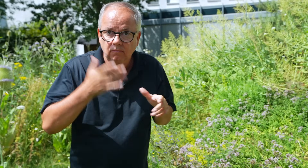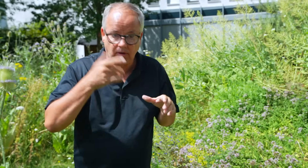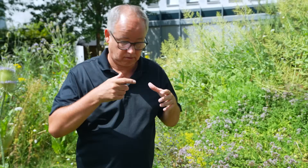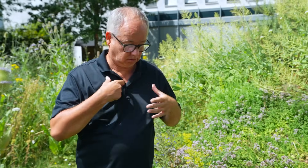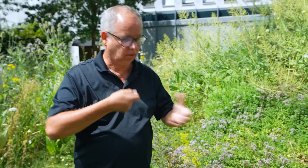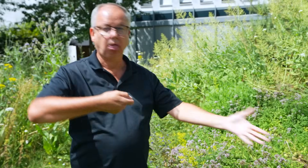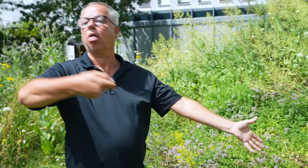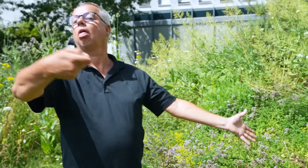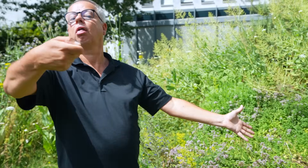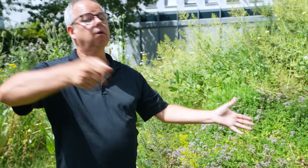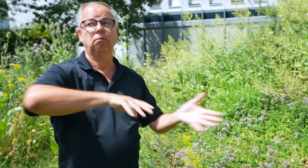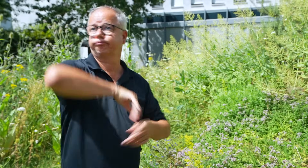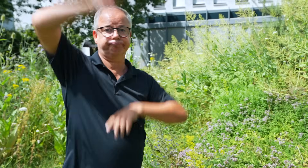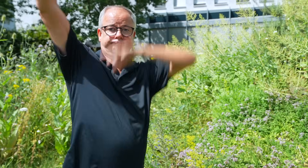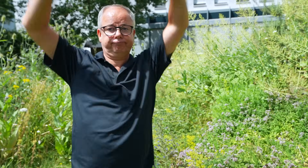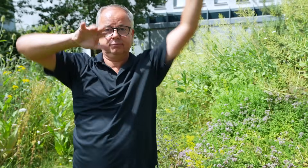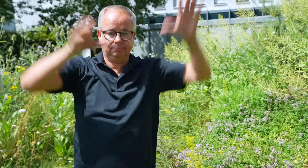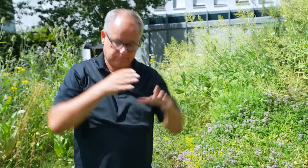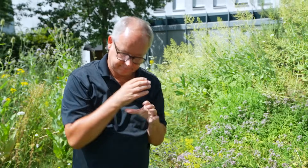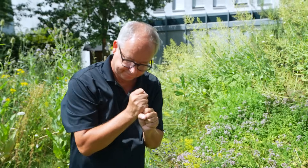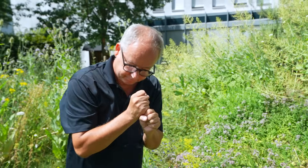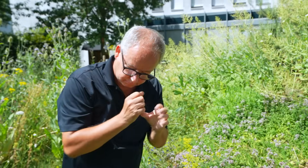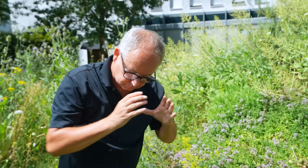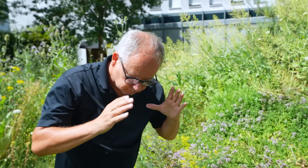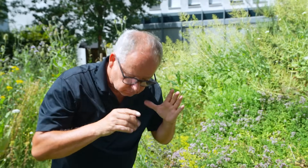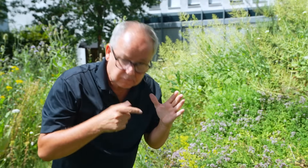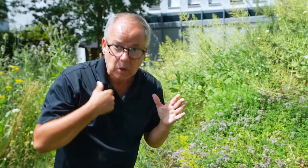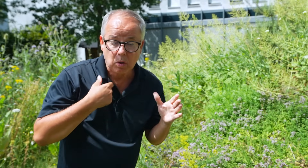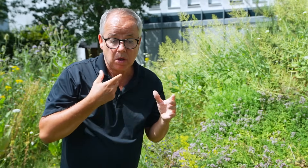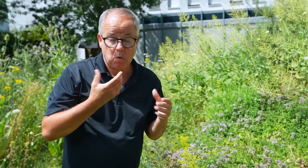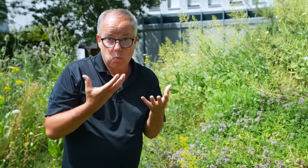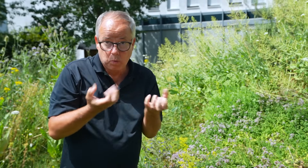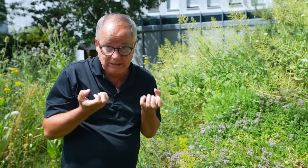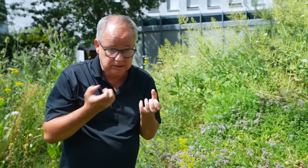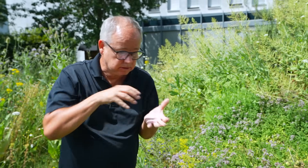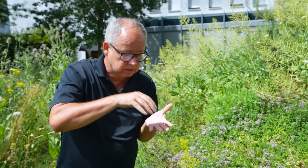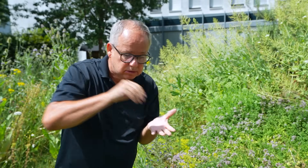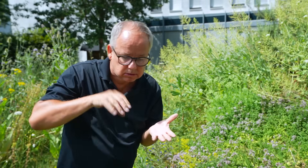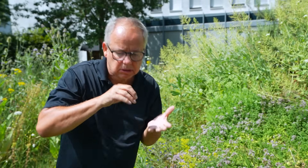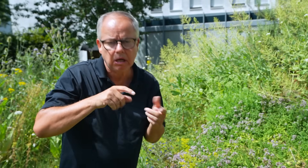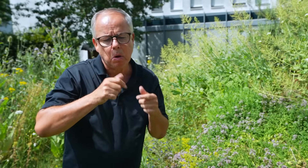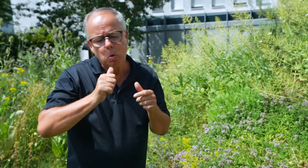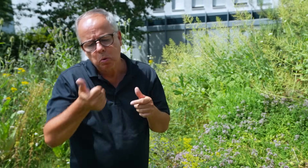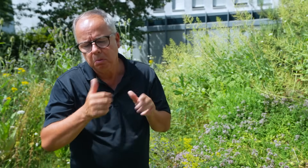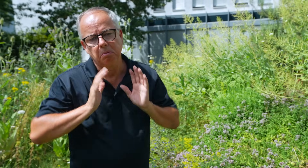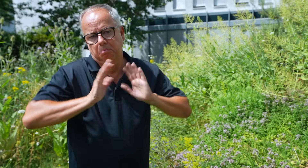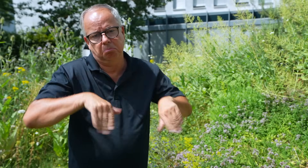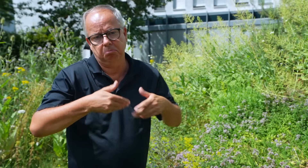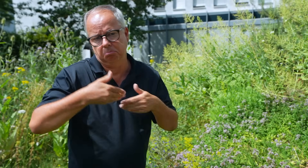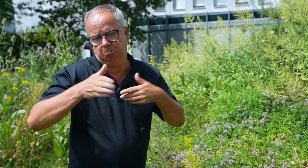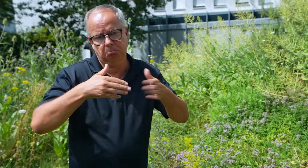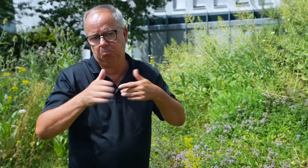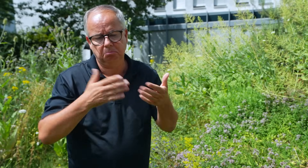If I didn’t, obviously they would just fly or jump out. So I hold it closed and see if there are any specimens I want and set free any that I don’t.